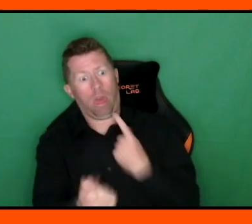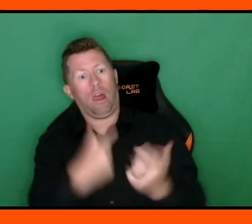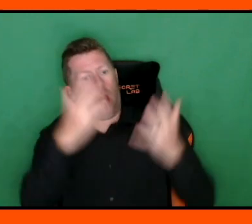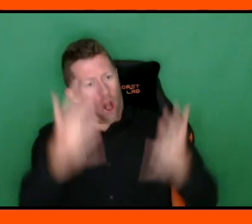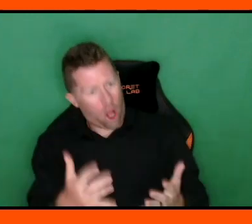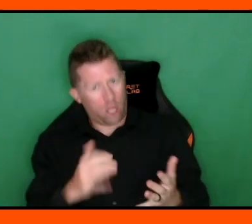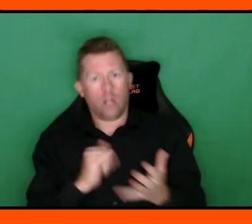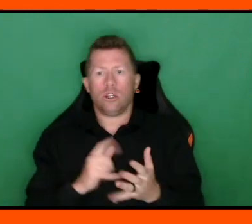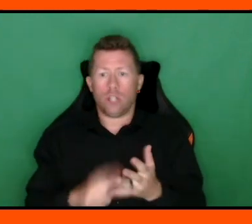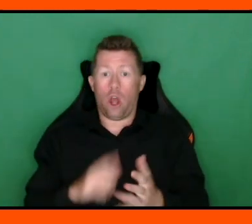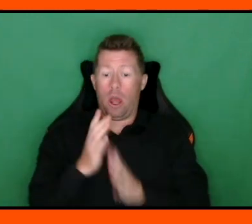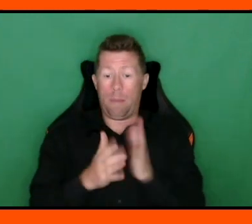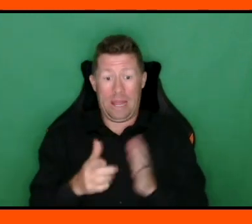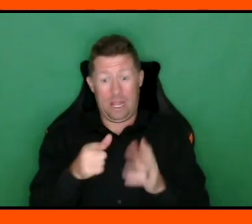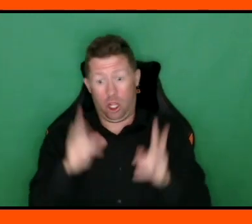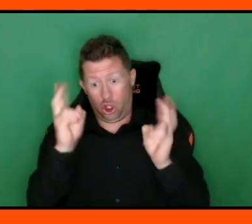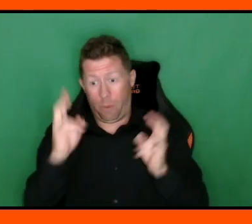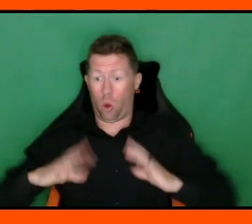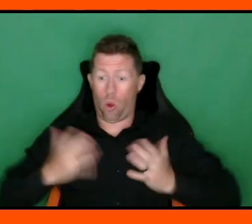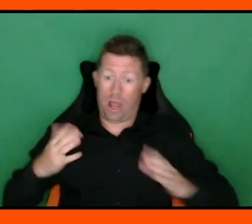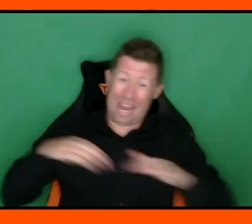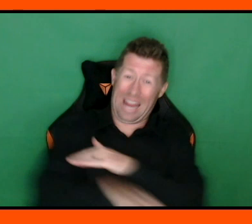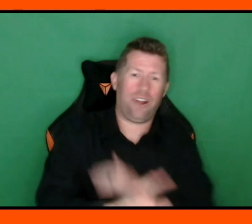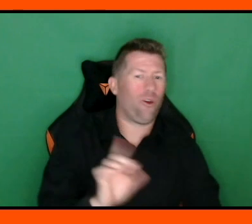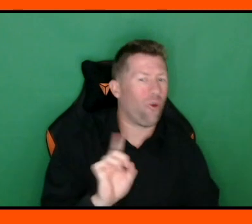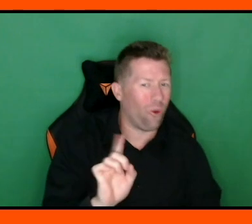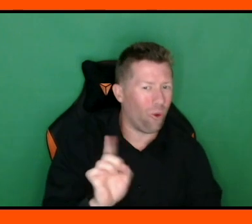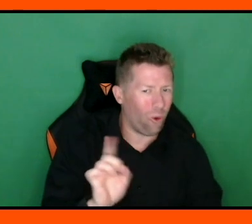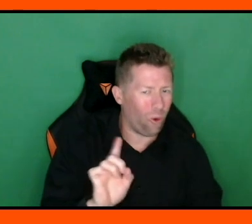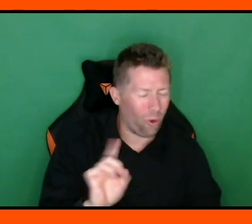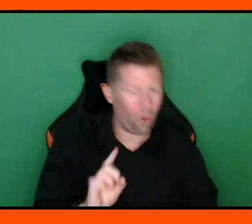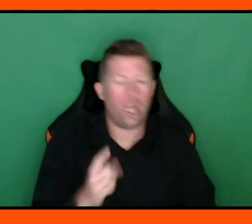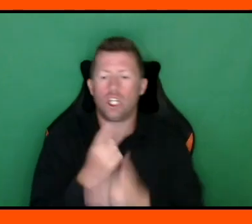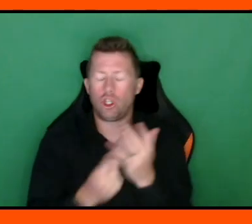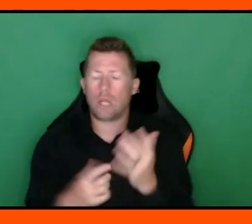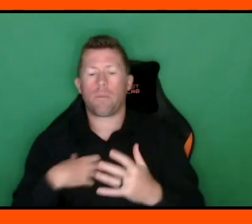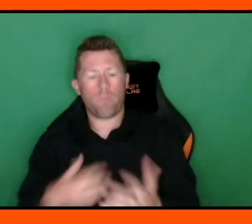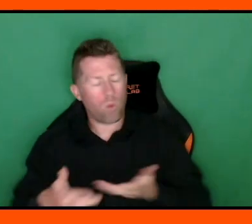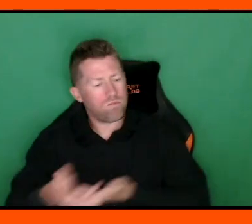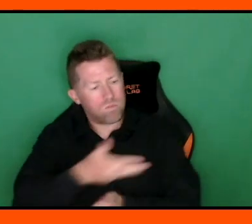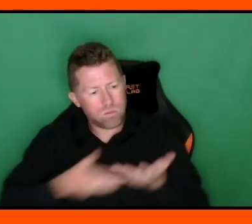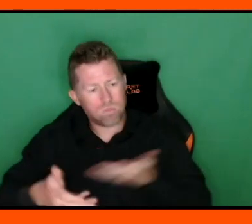that this does not mean that those topics will automatically be short listed for 2026, it just means that people don’t need to provide us